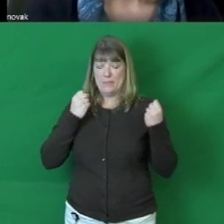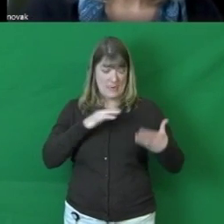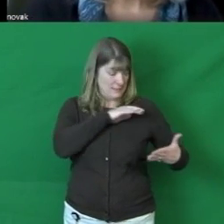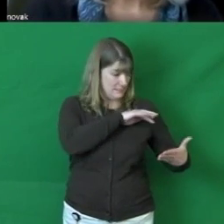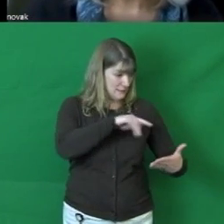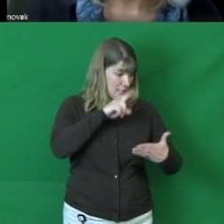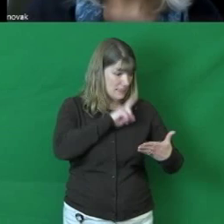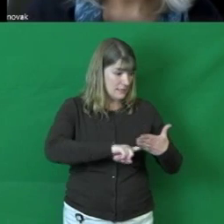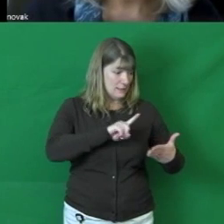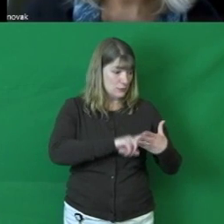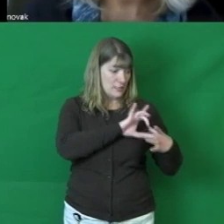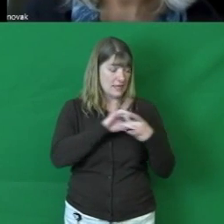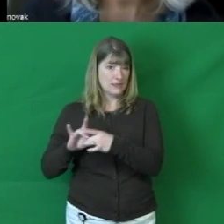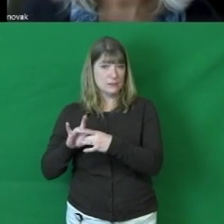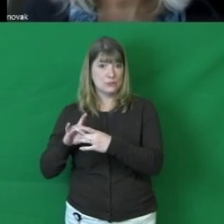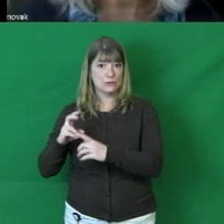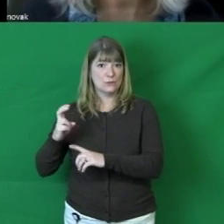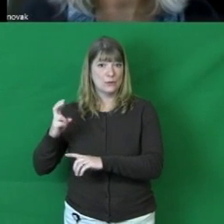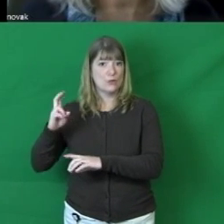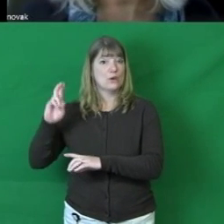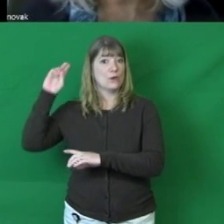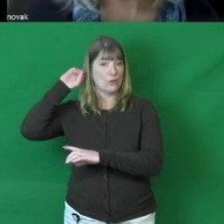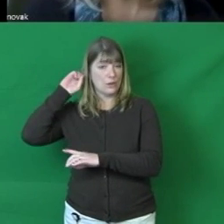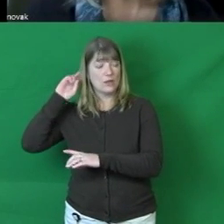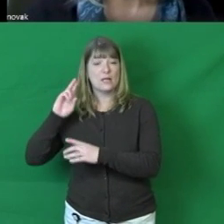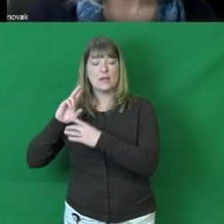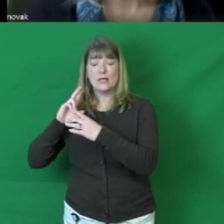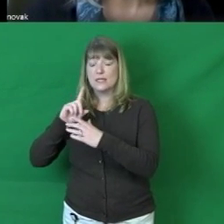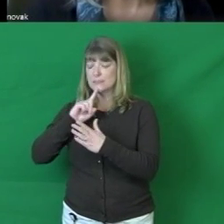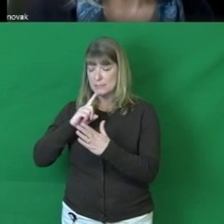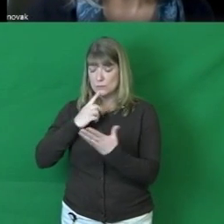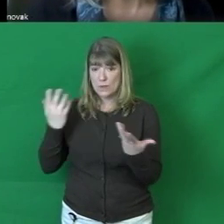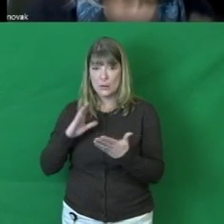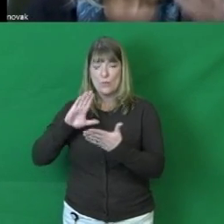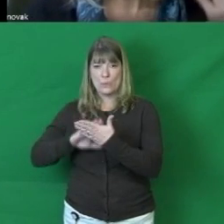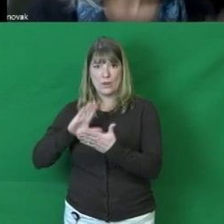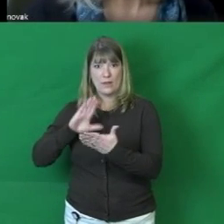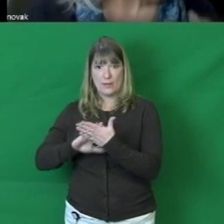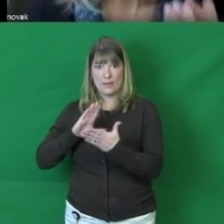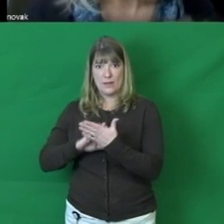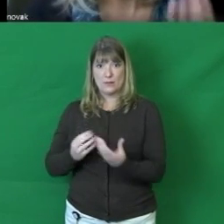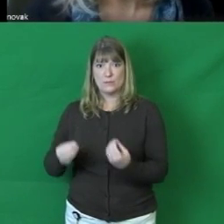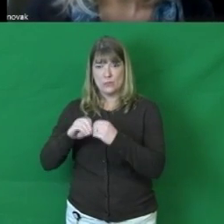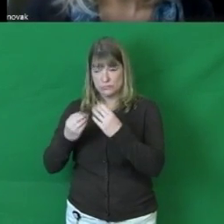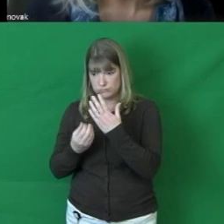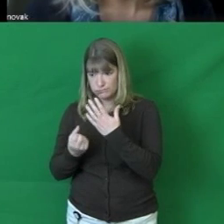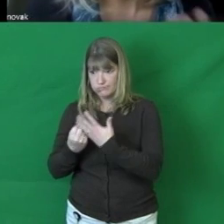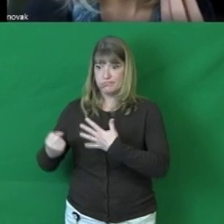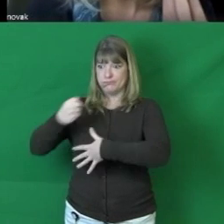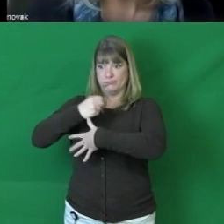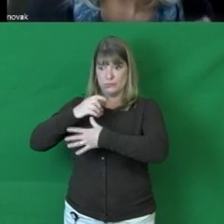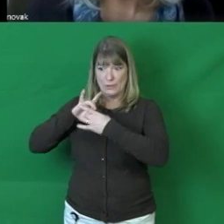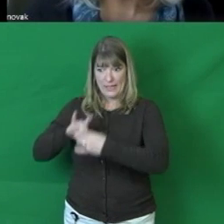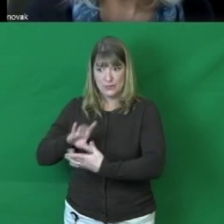A lot of studies done with Cochlear Implants also state that rhythmic is the most salient characteristic